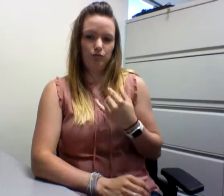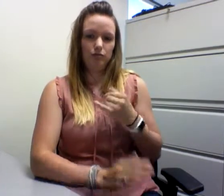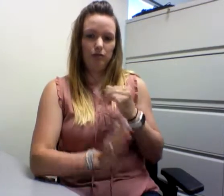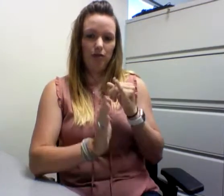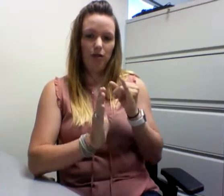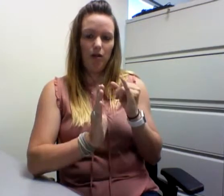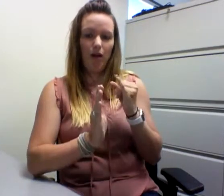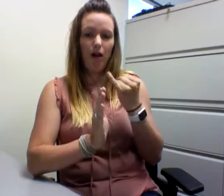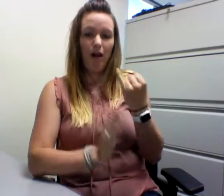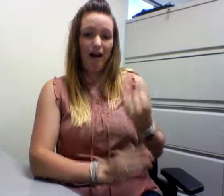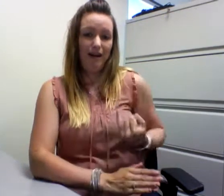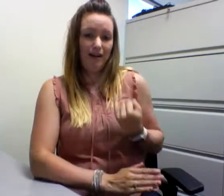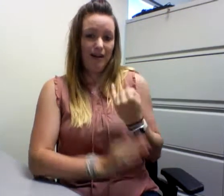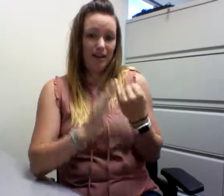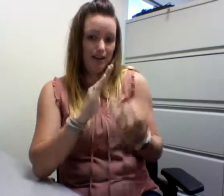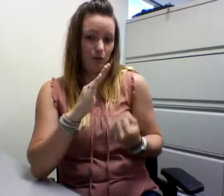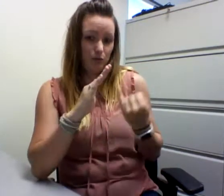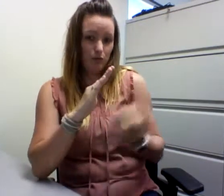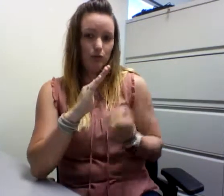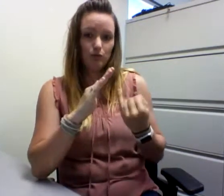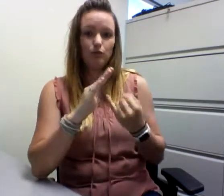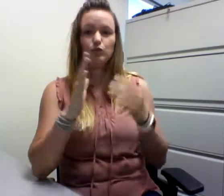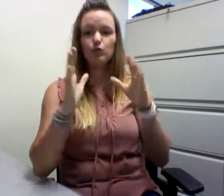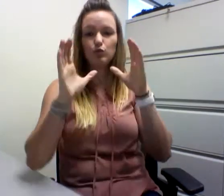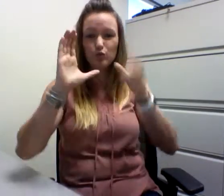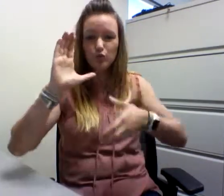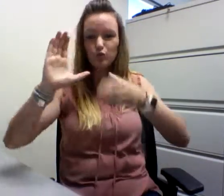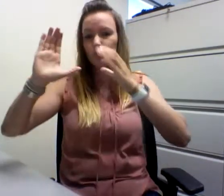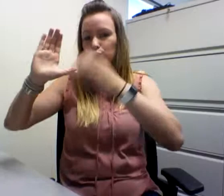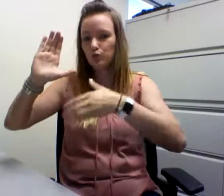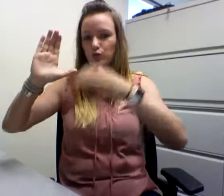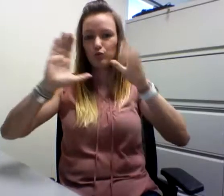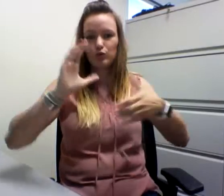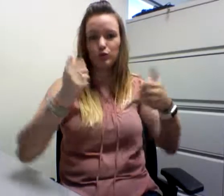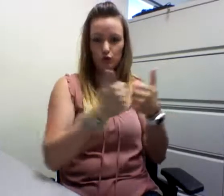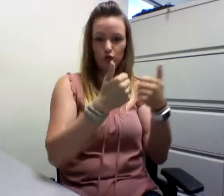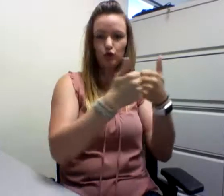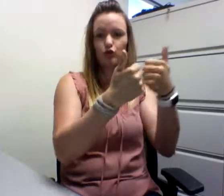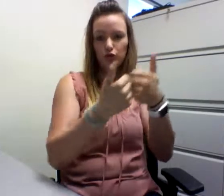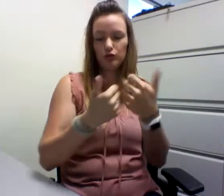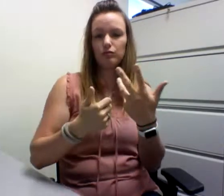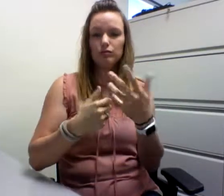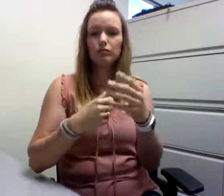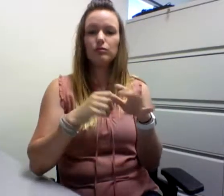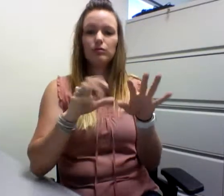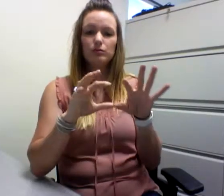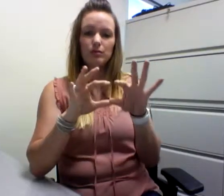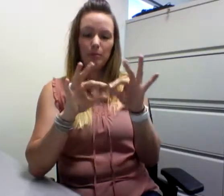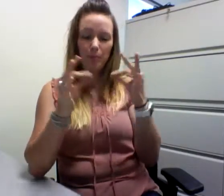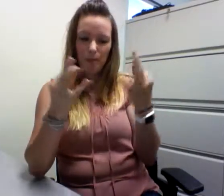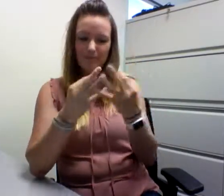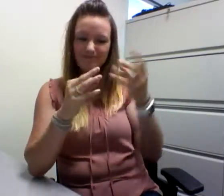the family must be flexible understand the process of their child's feelings of isolation and frustration of communication breakdowns